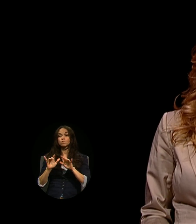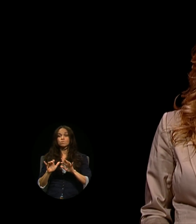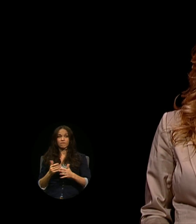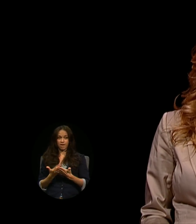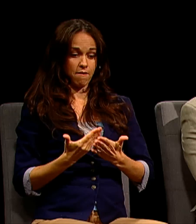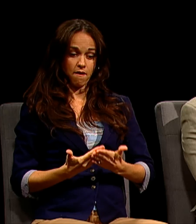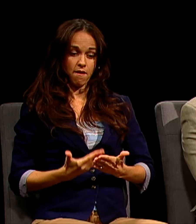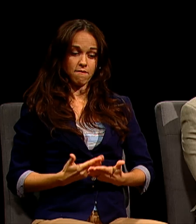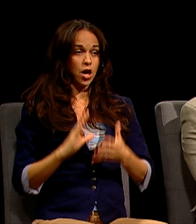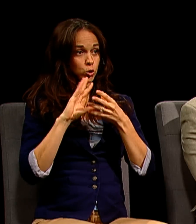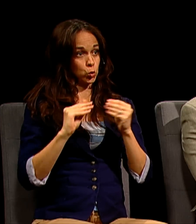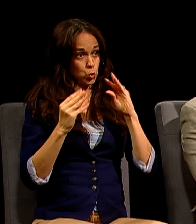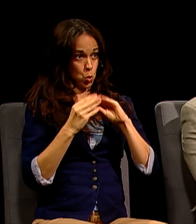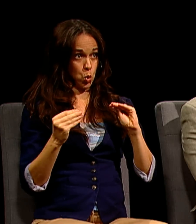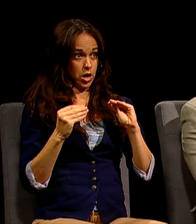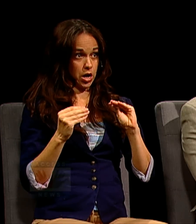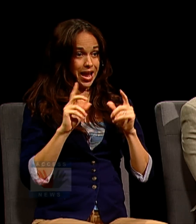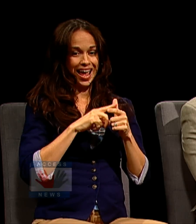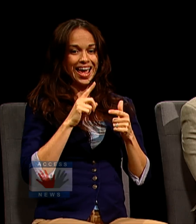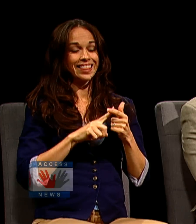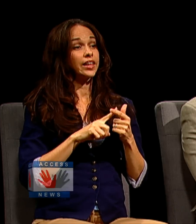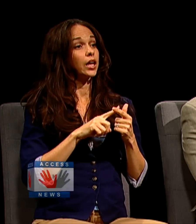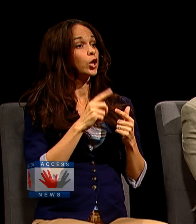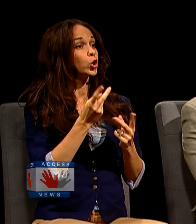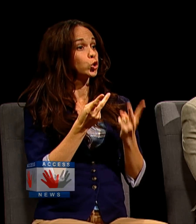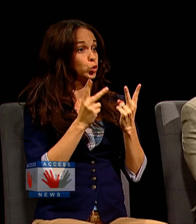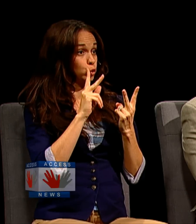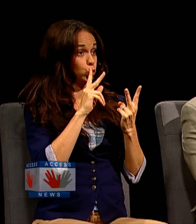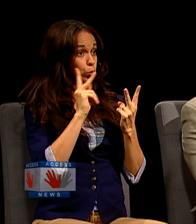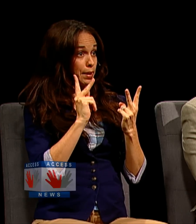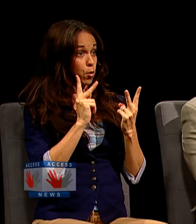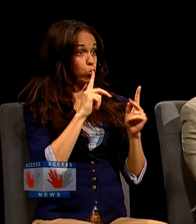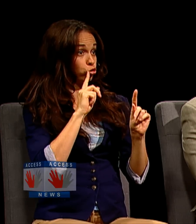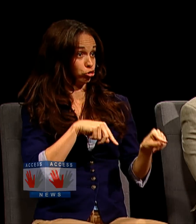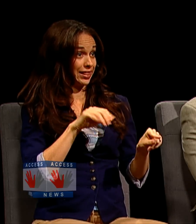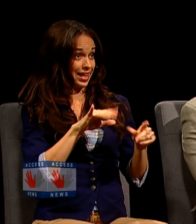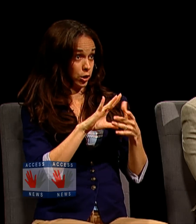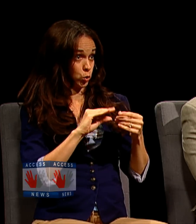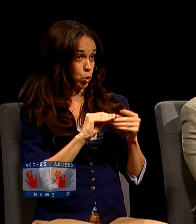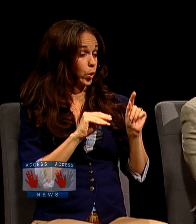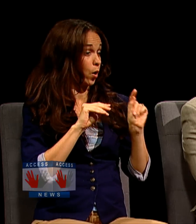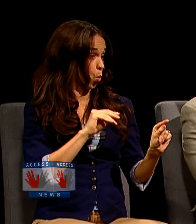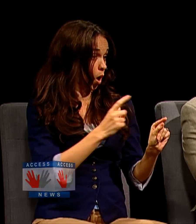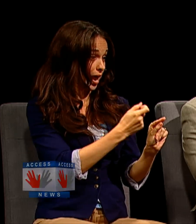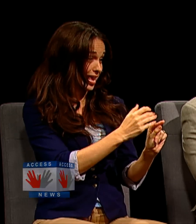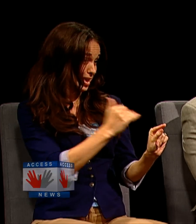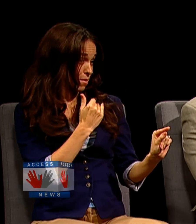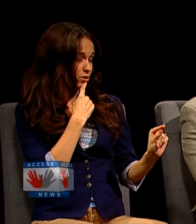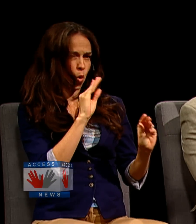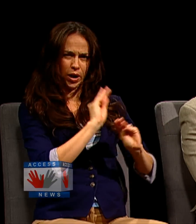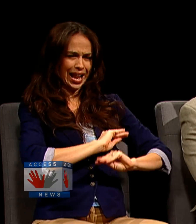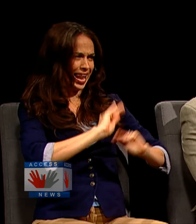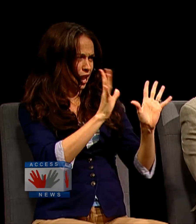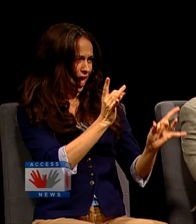story, two people will read different ways and then I get an email from one saying "Oh you clearly hate the President. I can tell from this" and someone else's